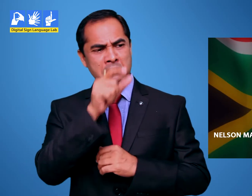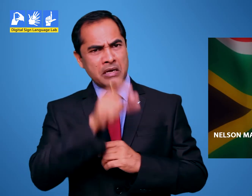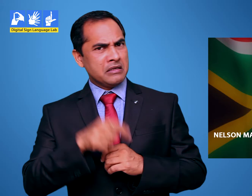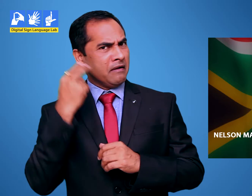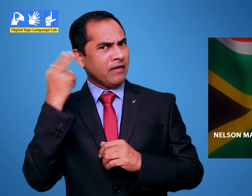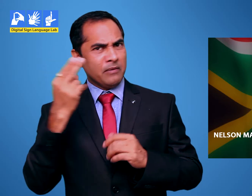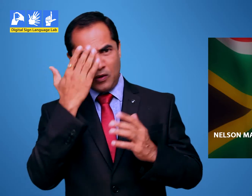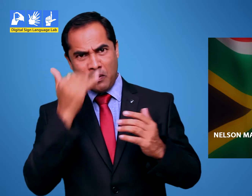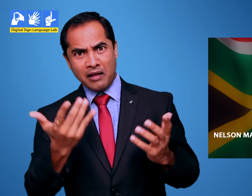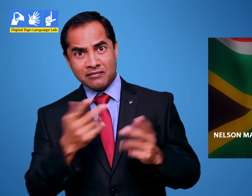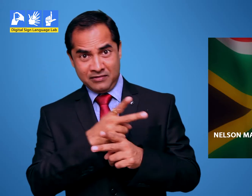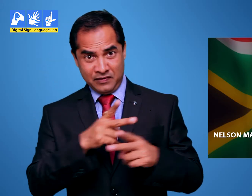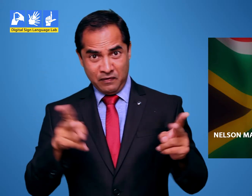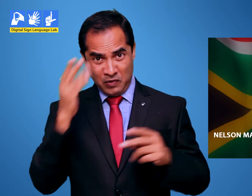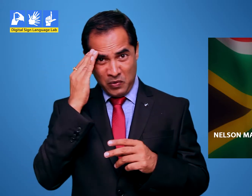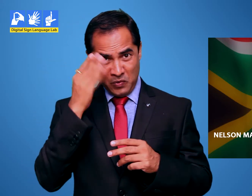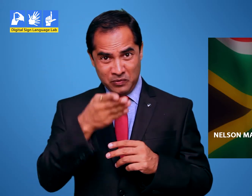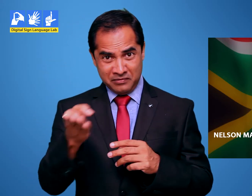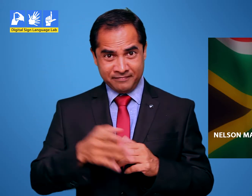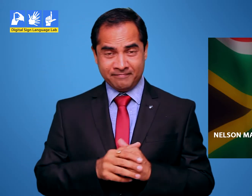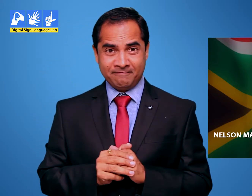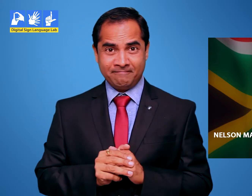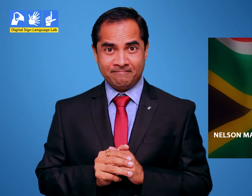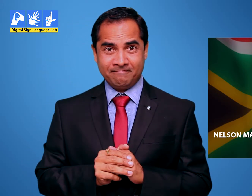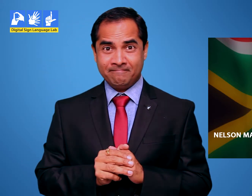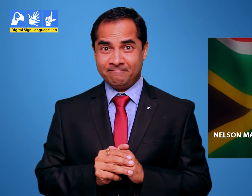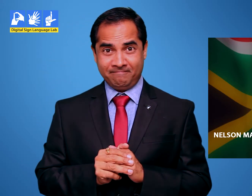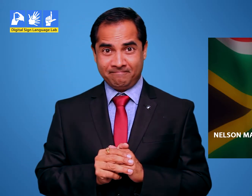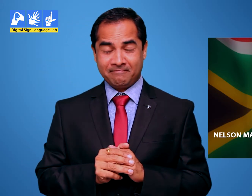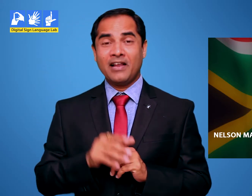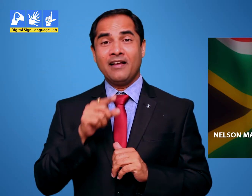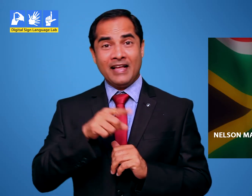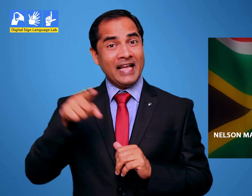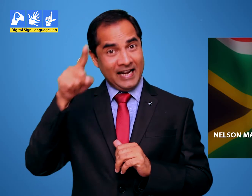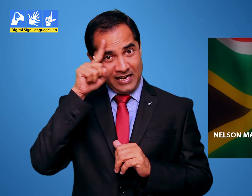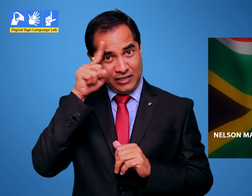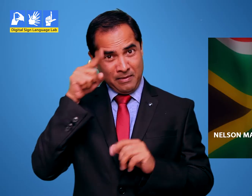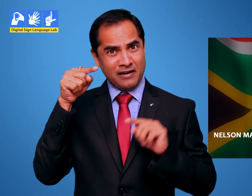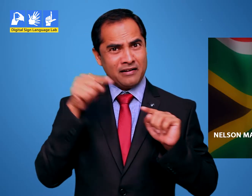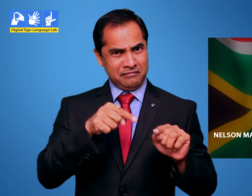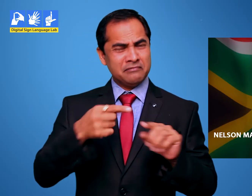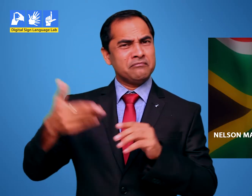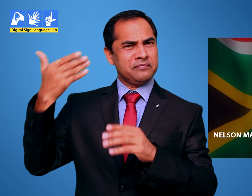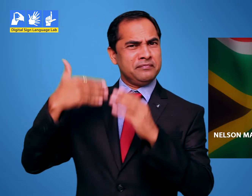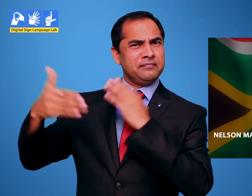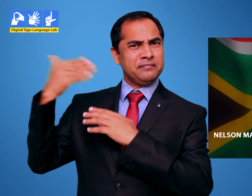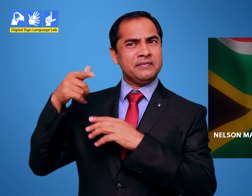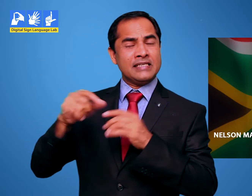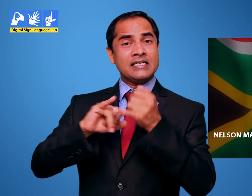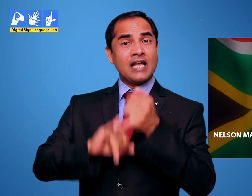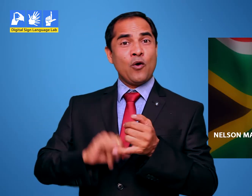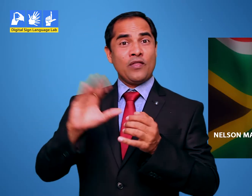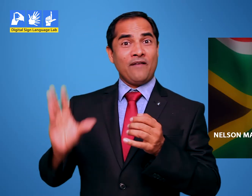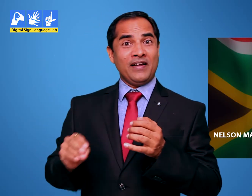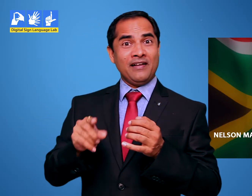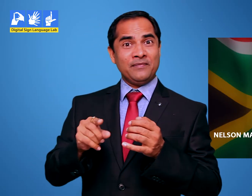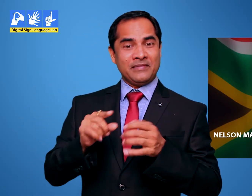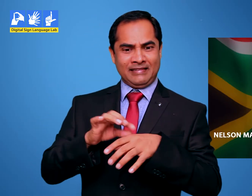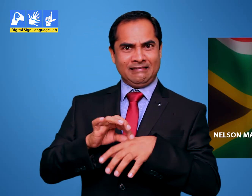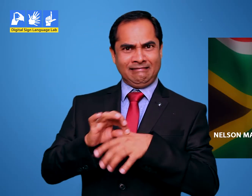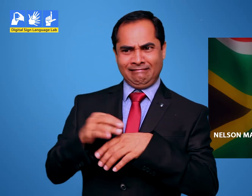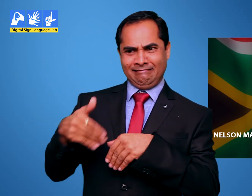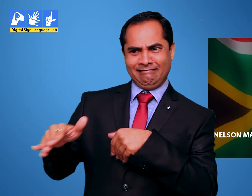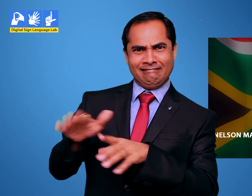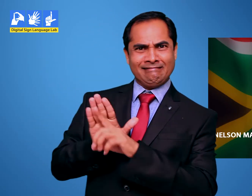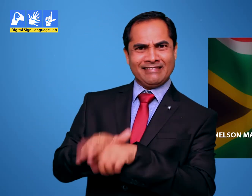Why is he so famous? Nelson Mandela spent a lifetime fighting against Apartheid